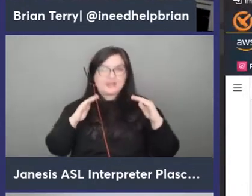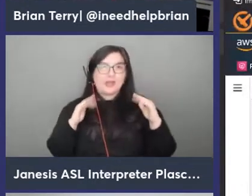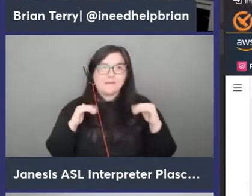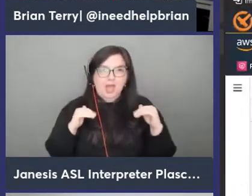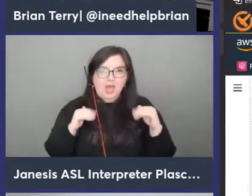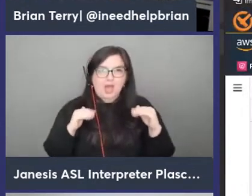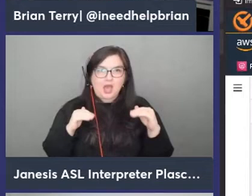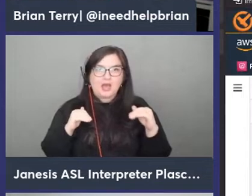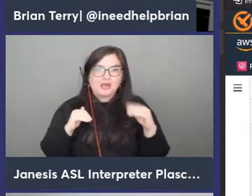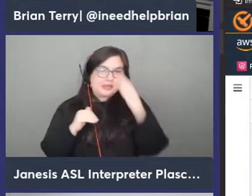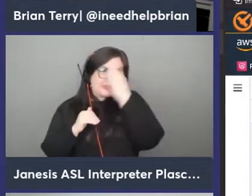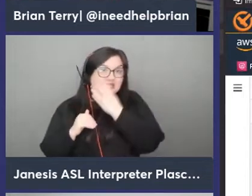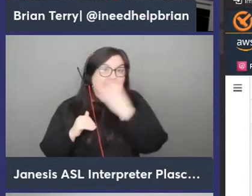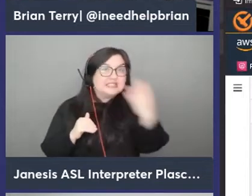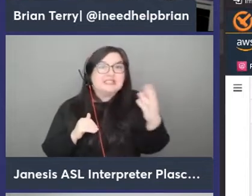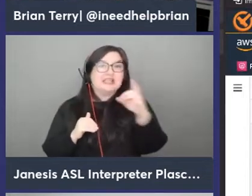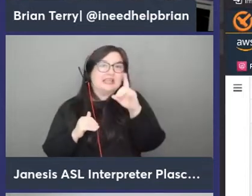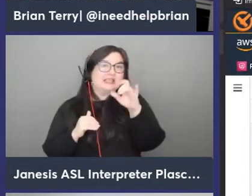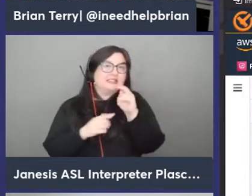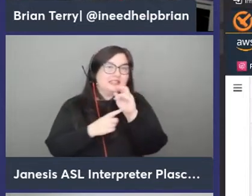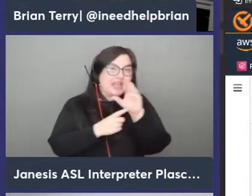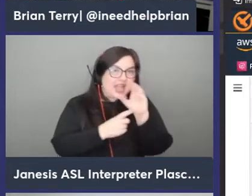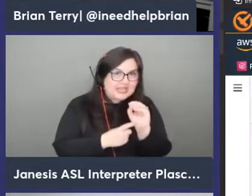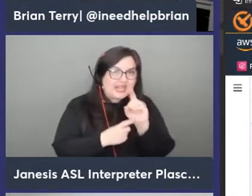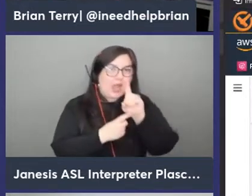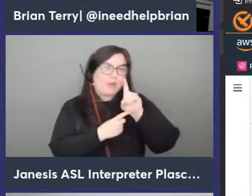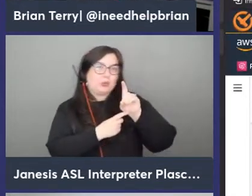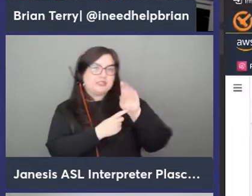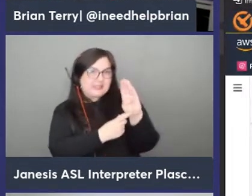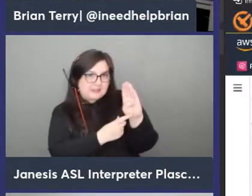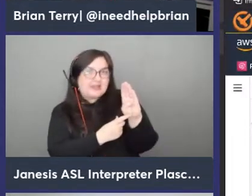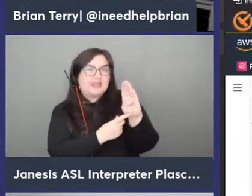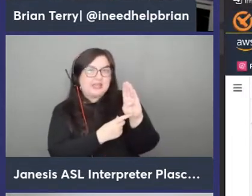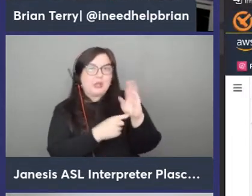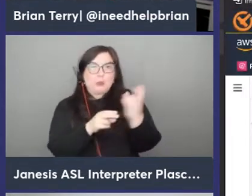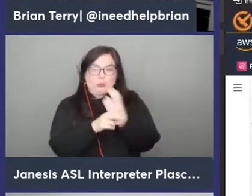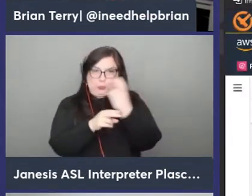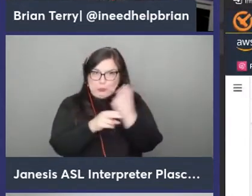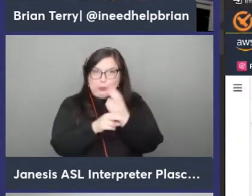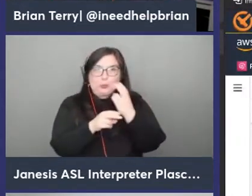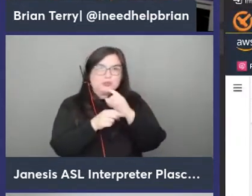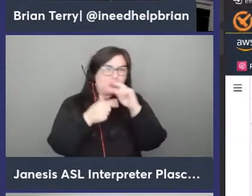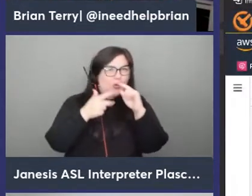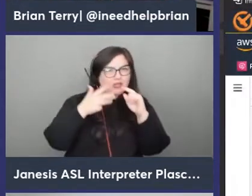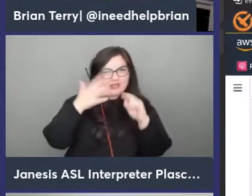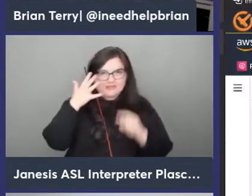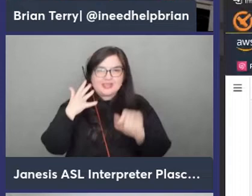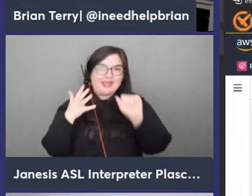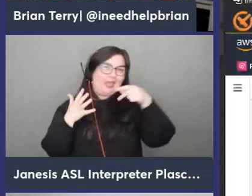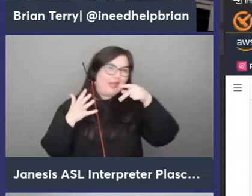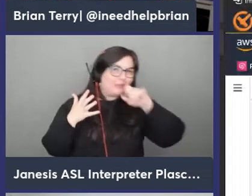it also tells you what your DynamoDB usage is and other things as well. So API Gateway is in there.